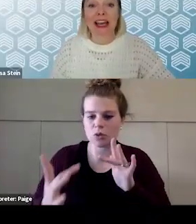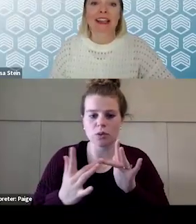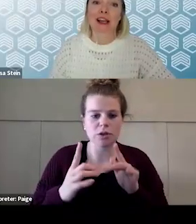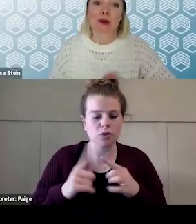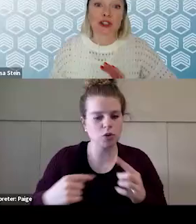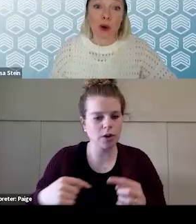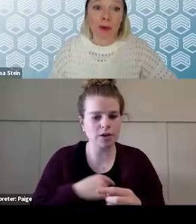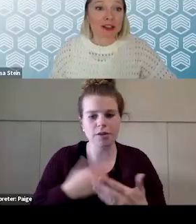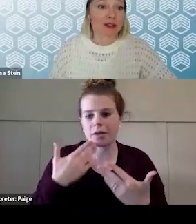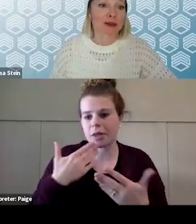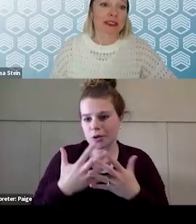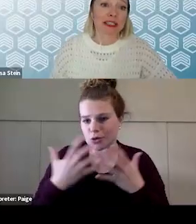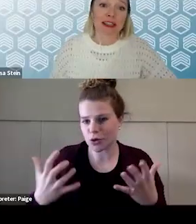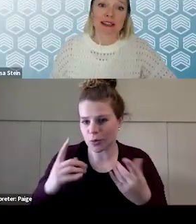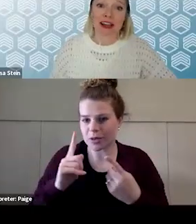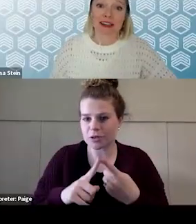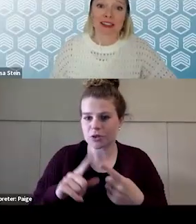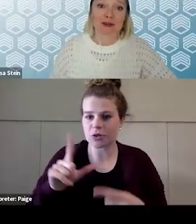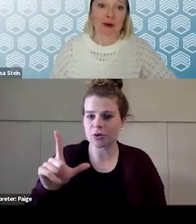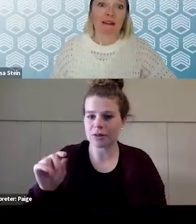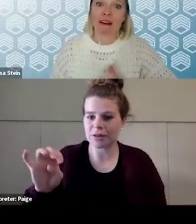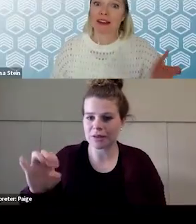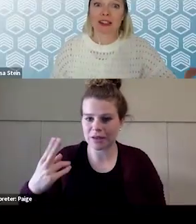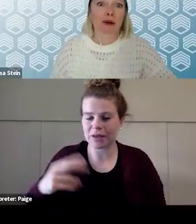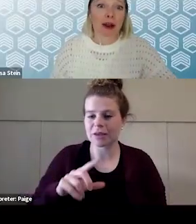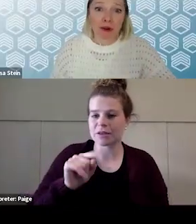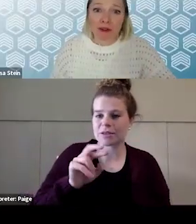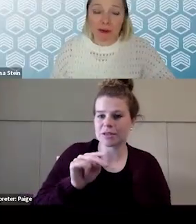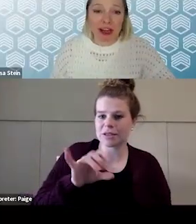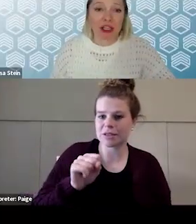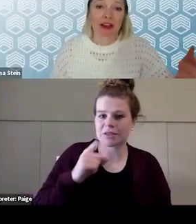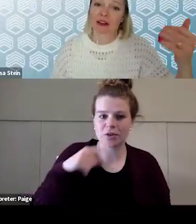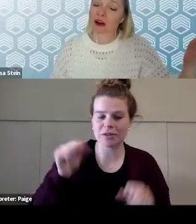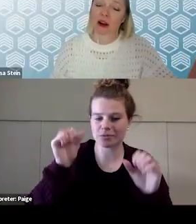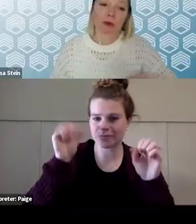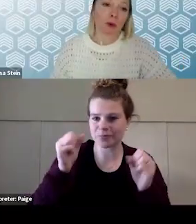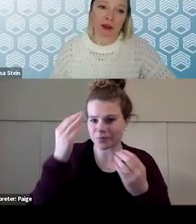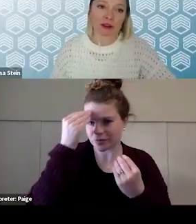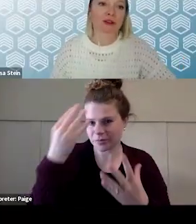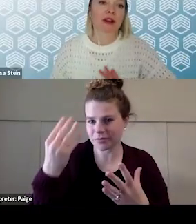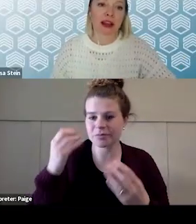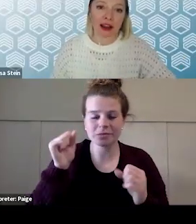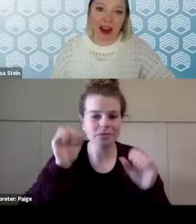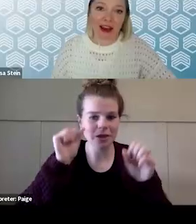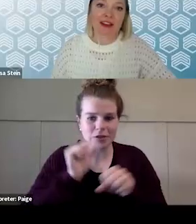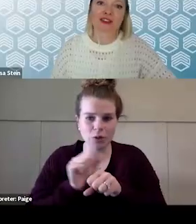And thank you so much to Leigh and Tandis for this incredible information and the incredible work that you do day to day